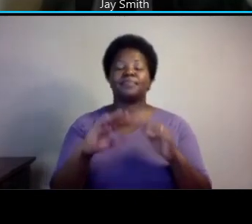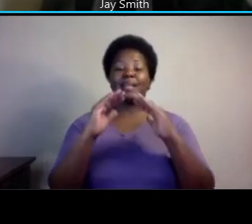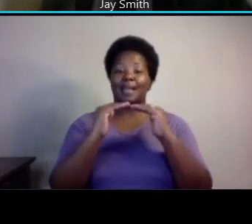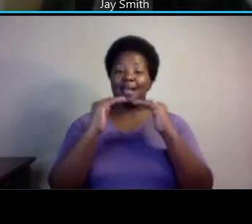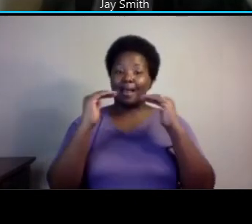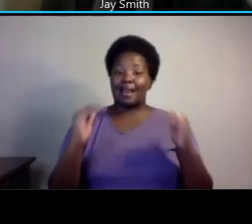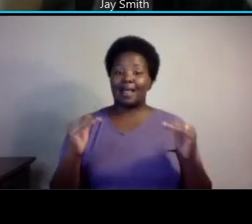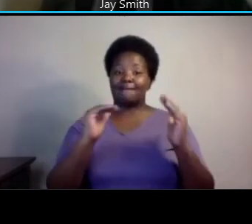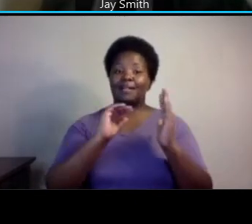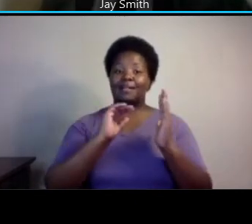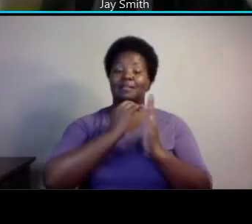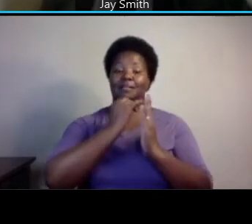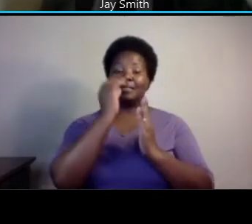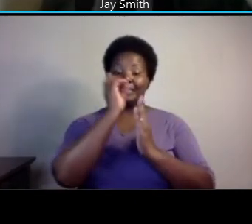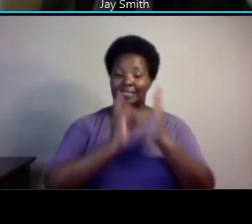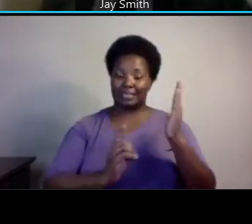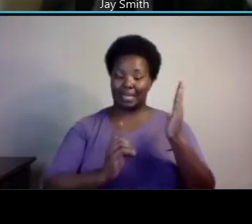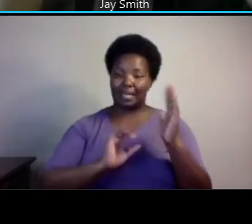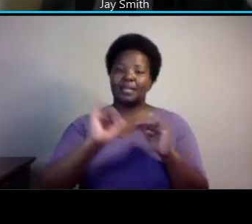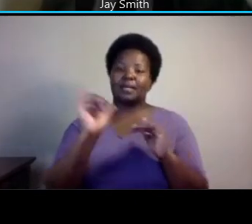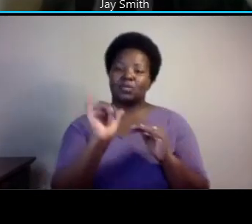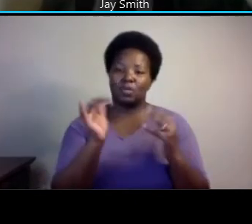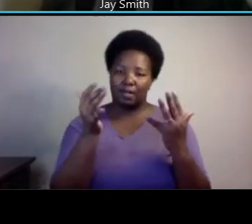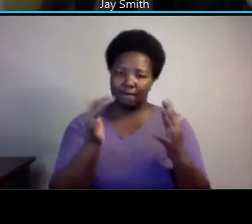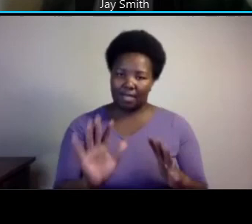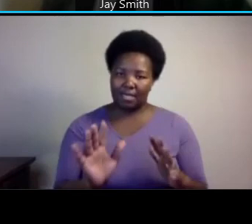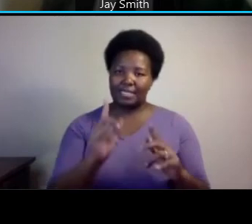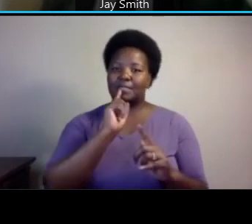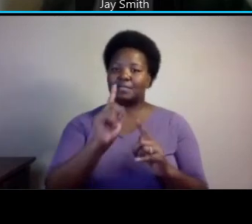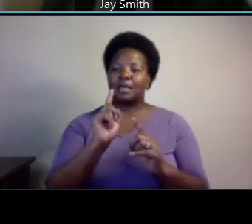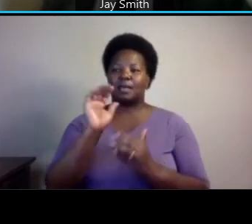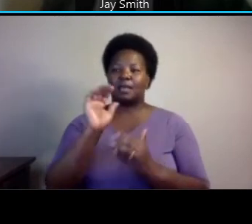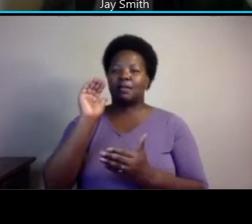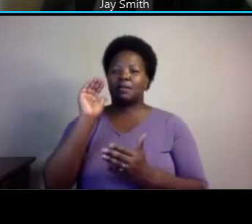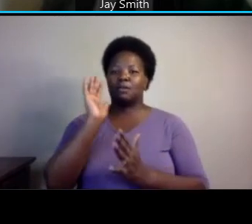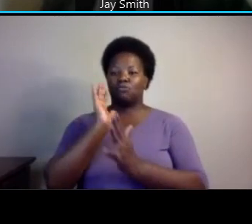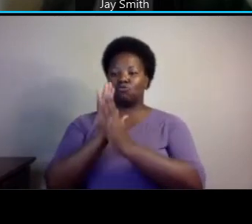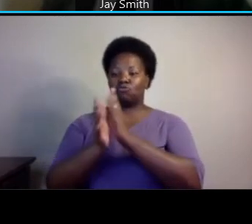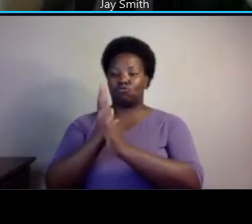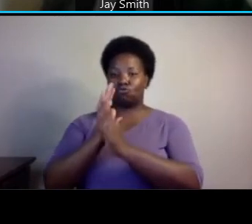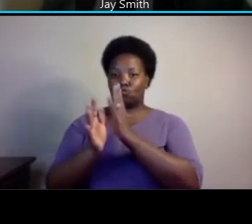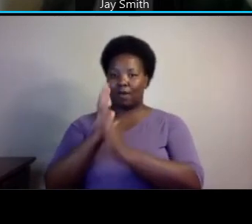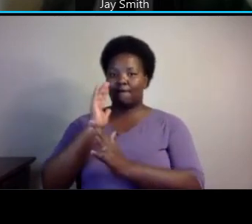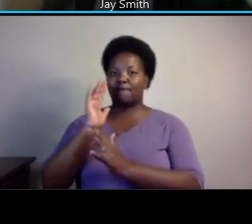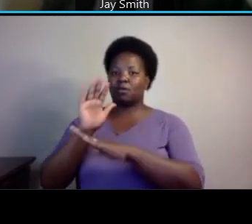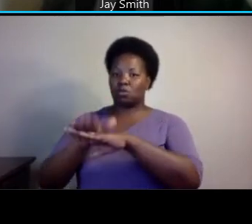we we slowed uh traffic down on new york avenue we reduced the speed limit to 25 miles per hour